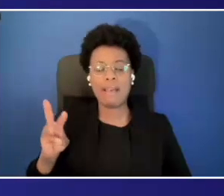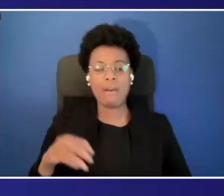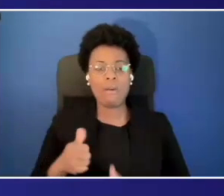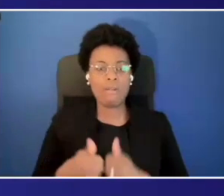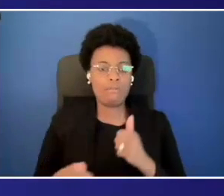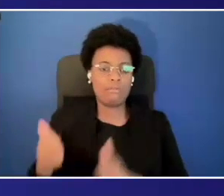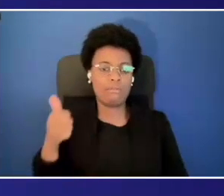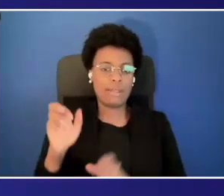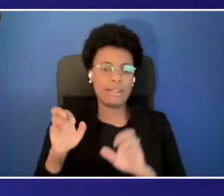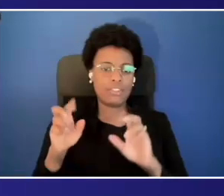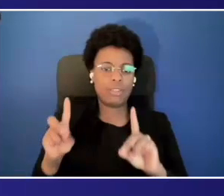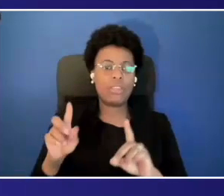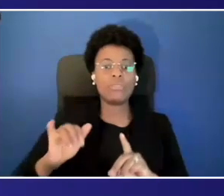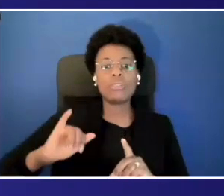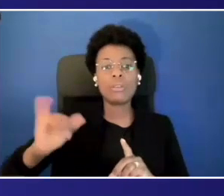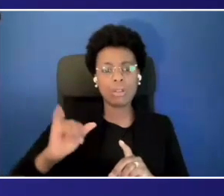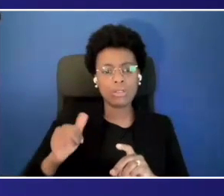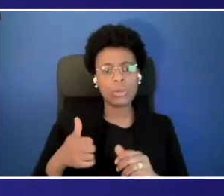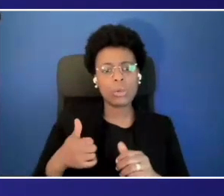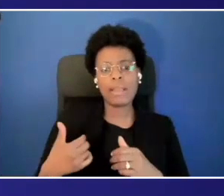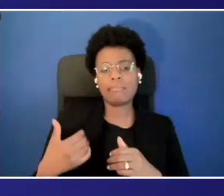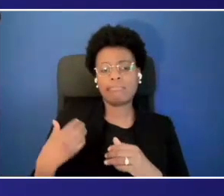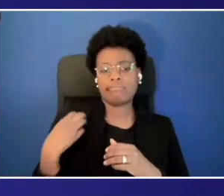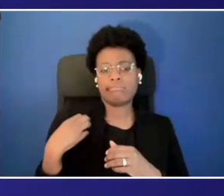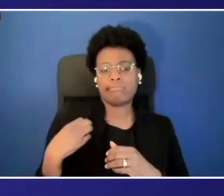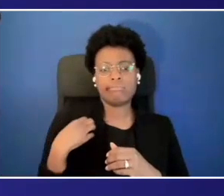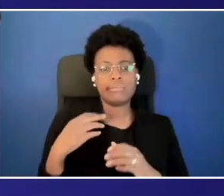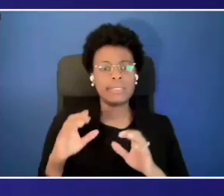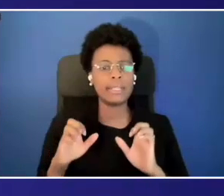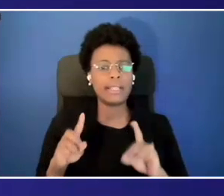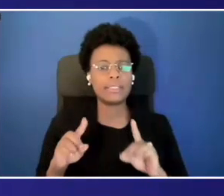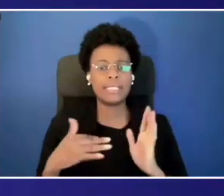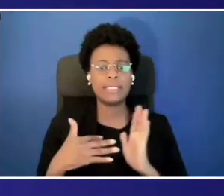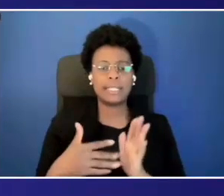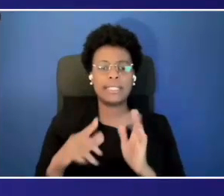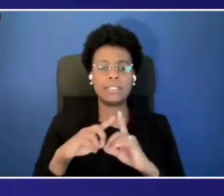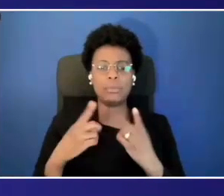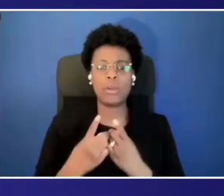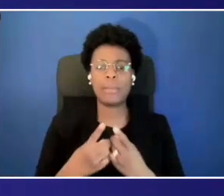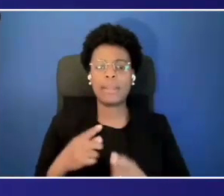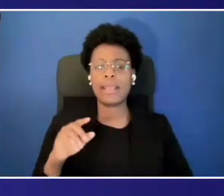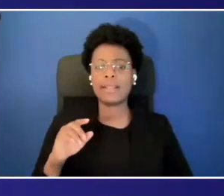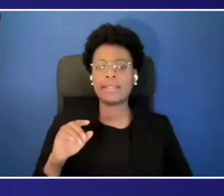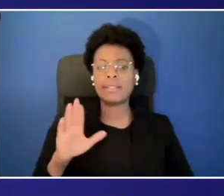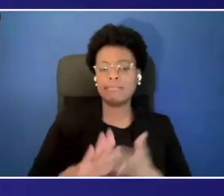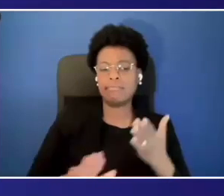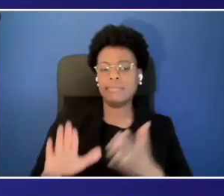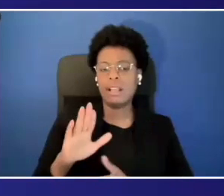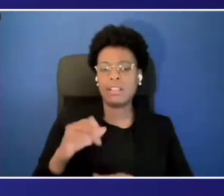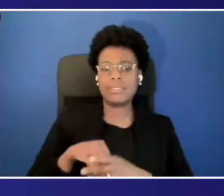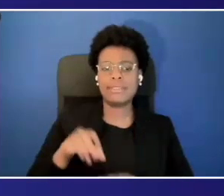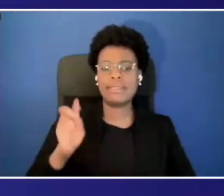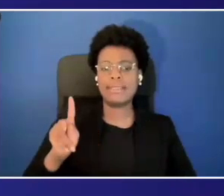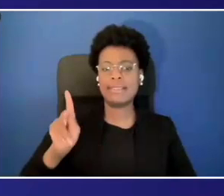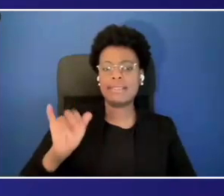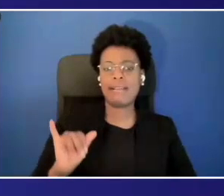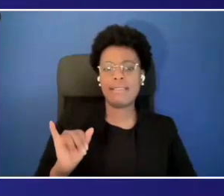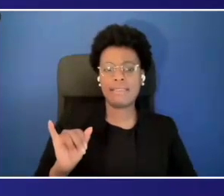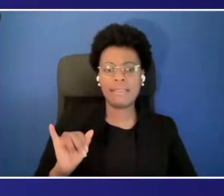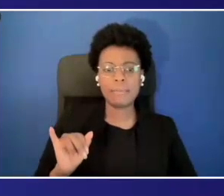Where we train future K 12 teachers. At every college, every student receives a tuition promise scholarship that covers 100% of tuition.